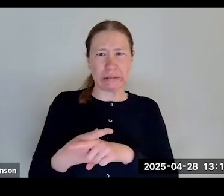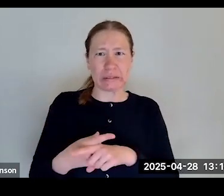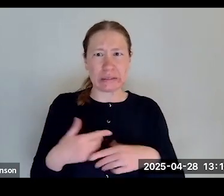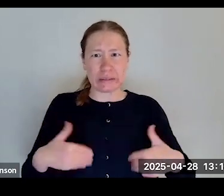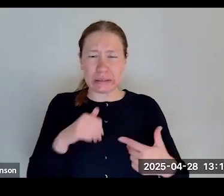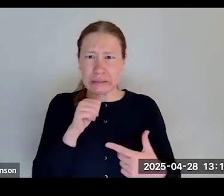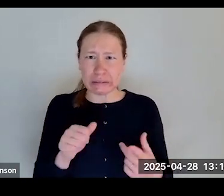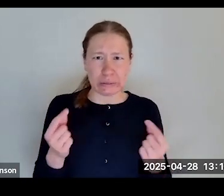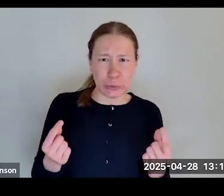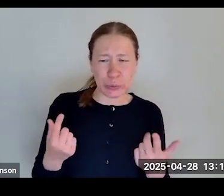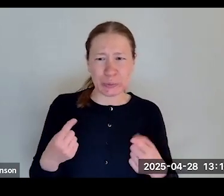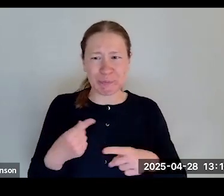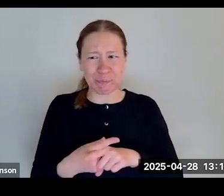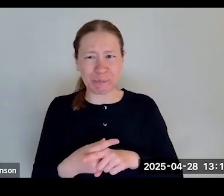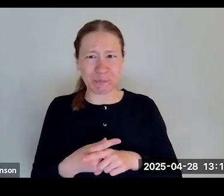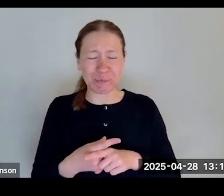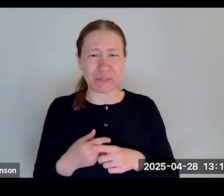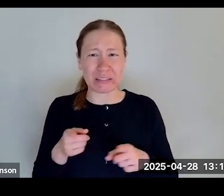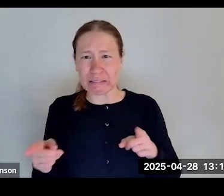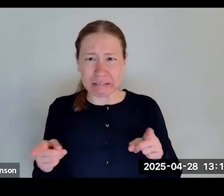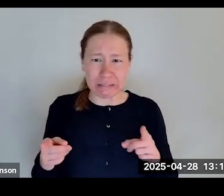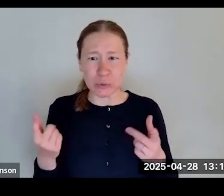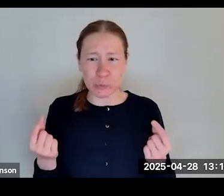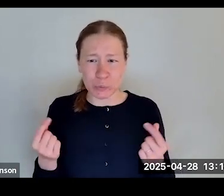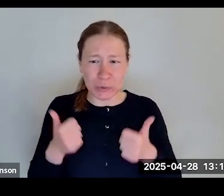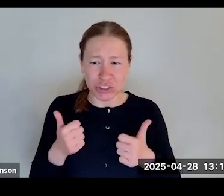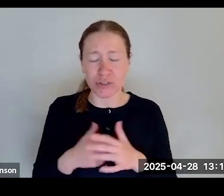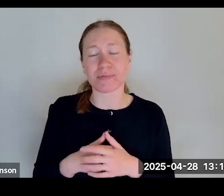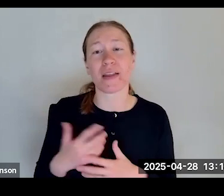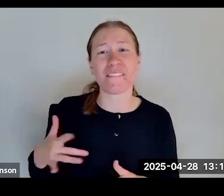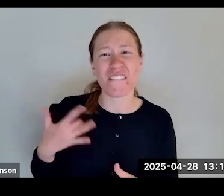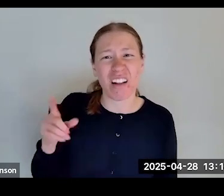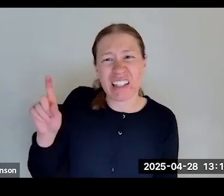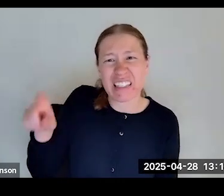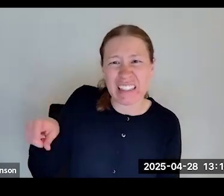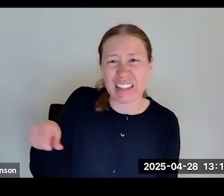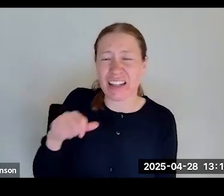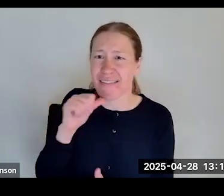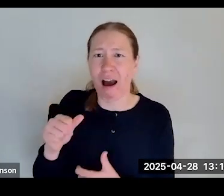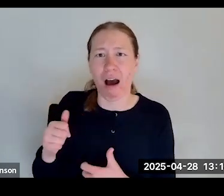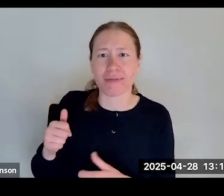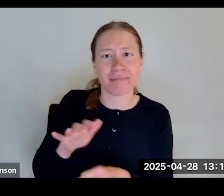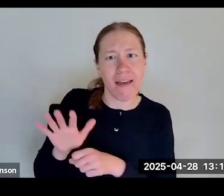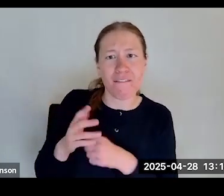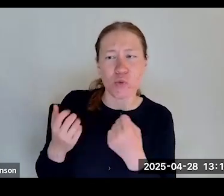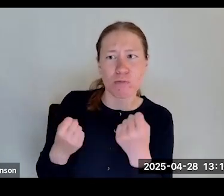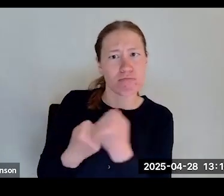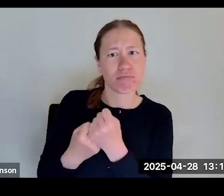These individuals may feel that they're seen as needy or not self-sufficient, especially those who are seeking